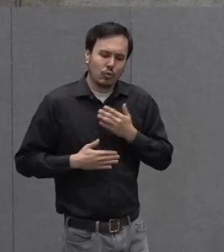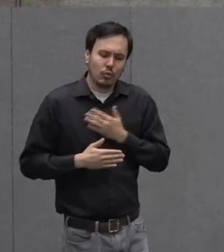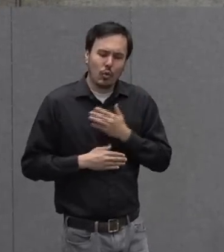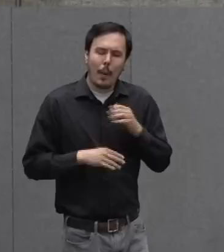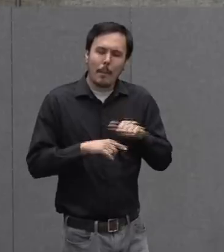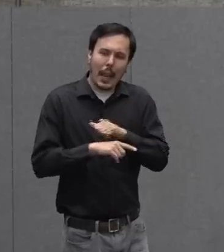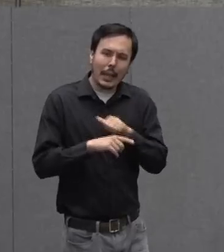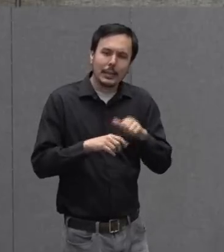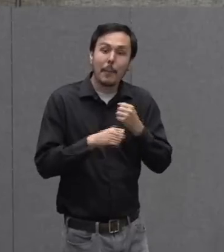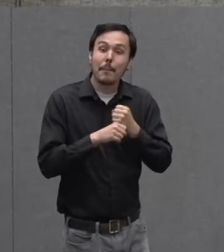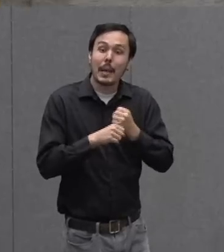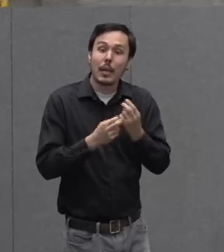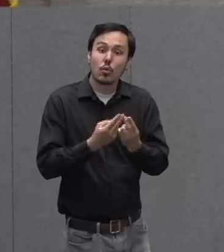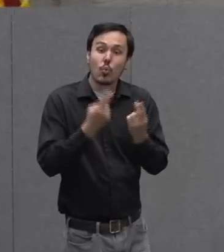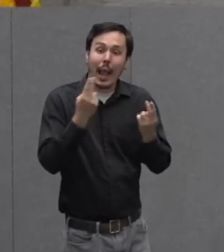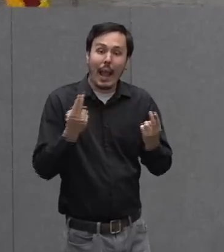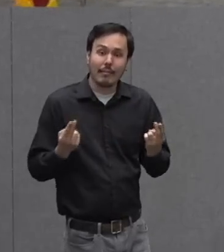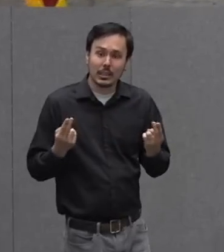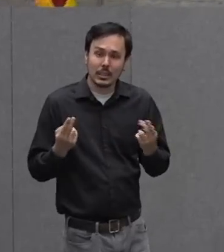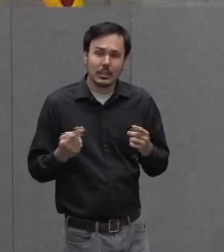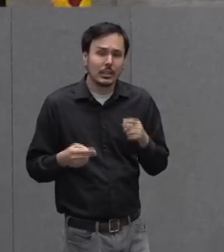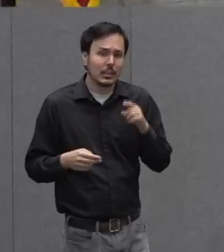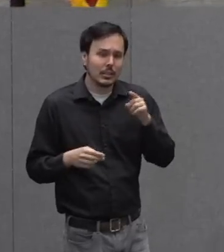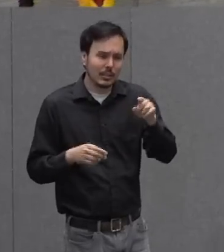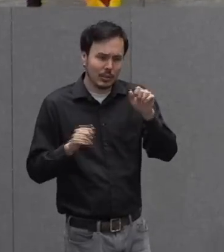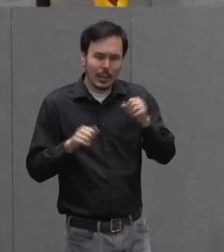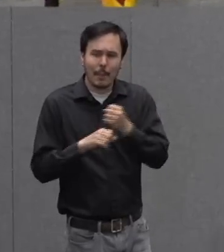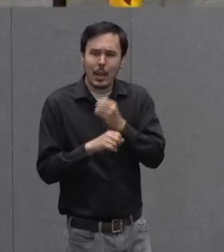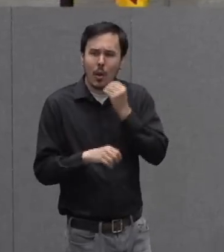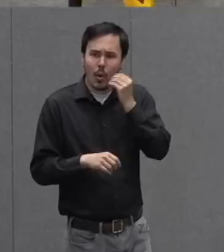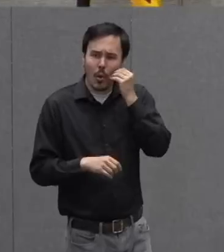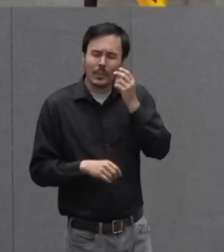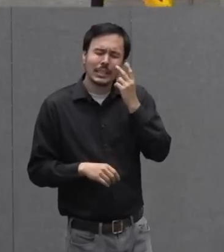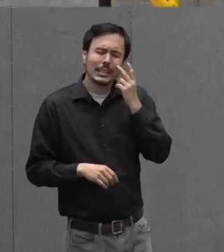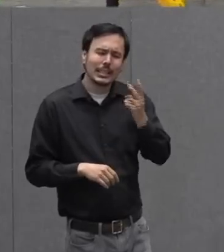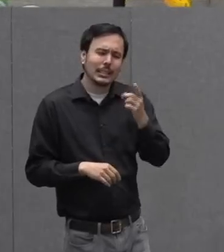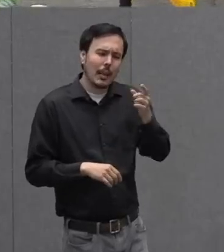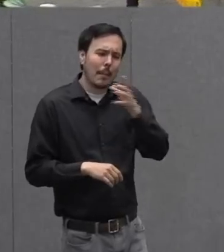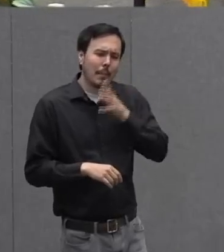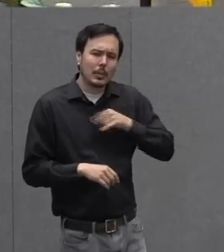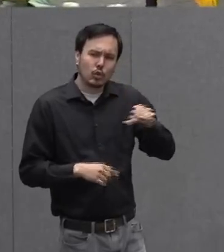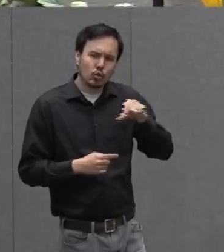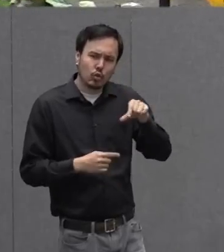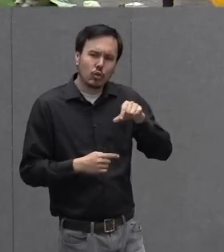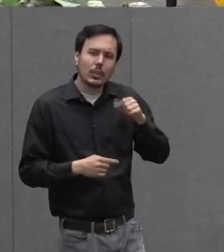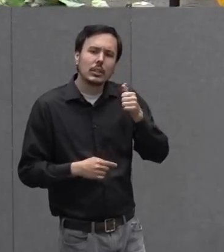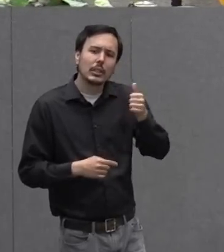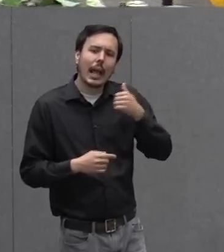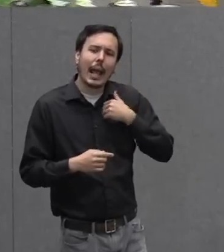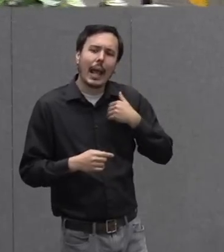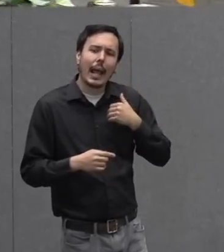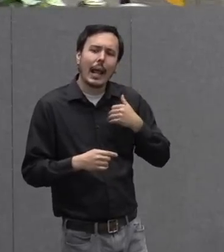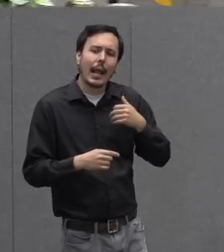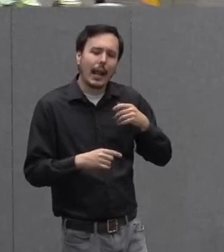Notice the one that Miss Q made used X's to mark each of the things that happened.